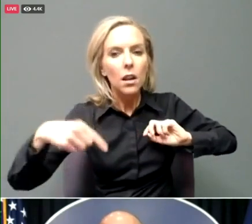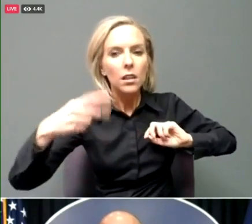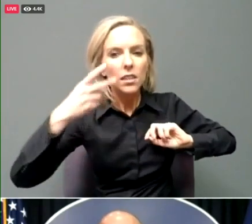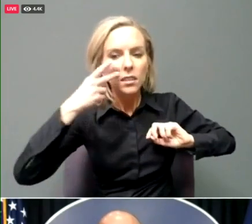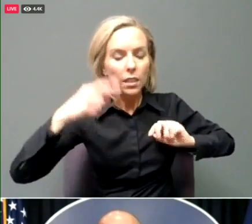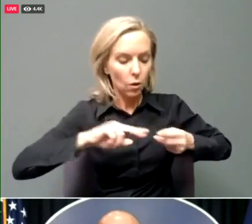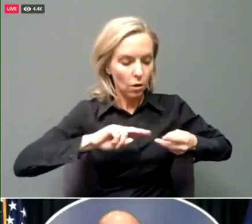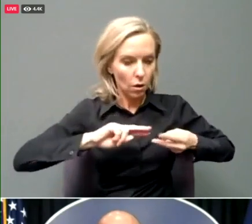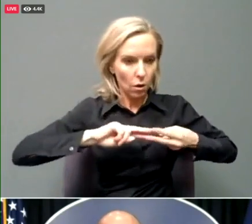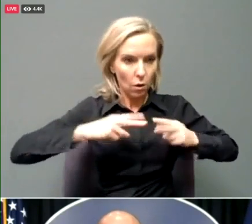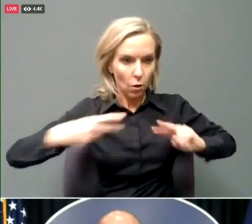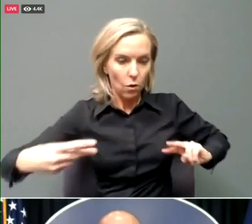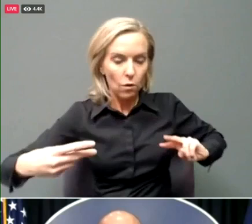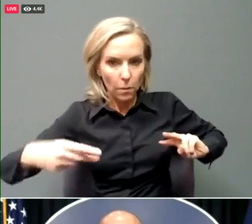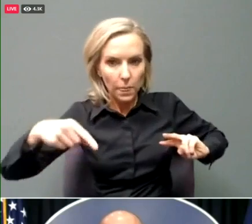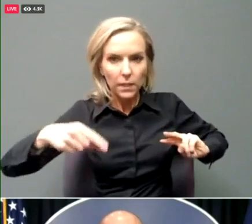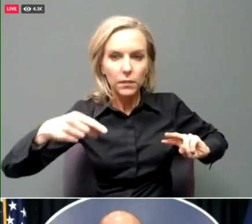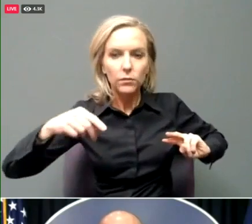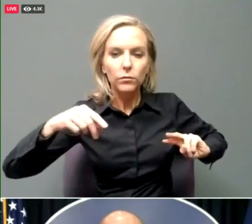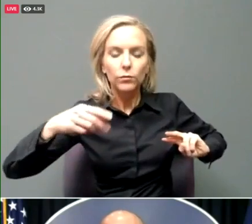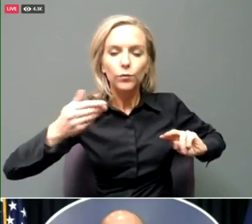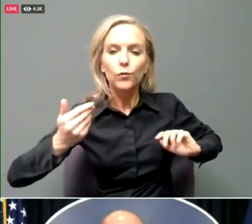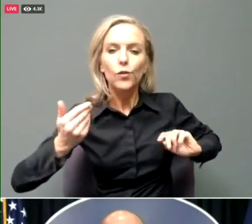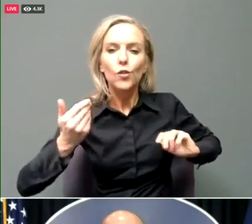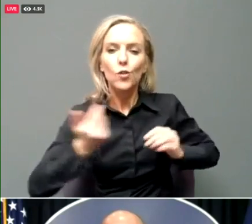essentially new families or new branches of the families of the virus